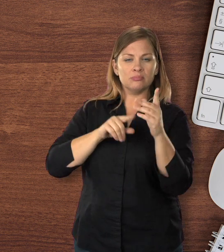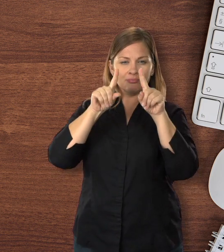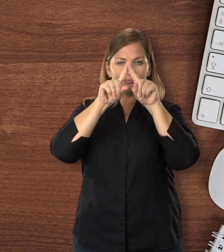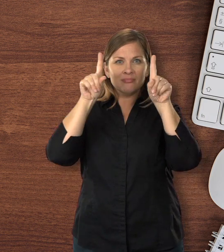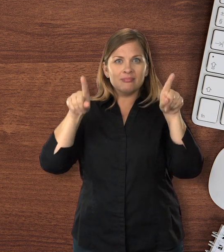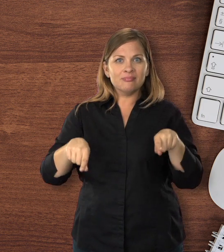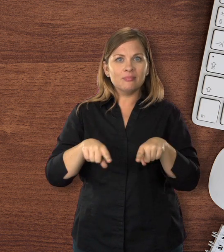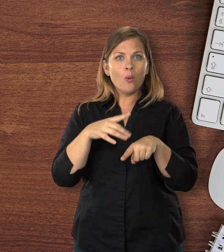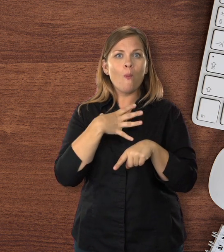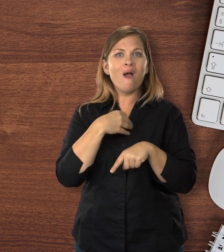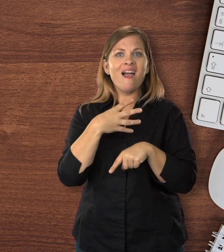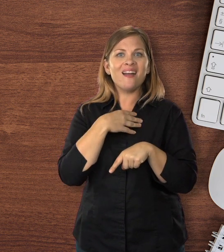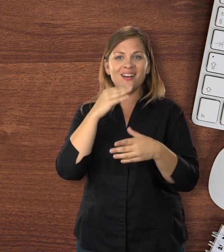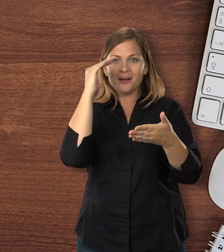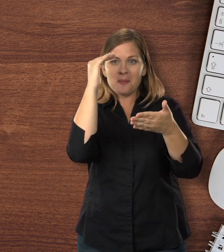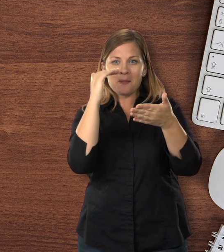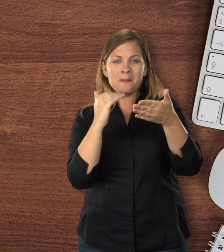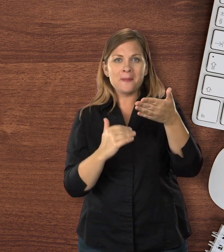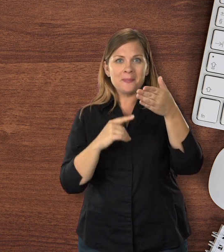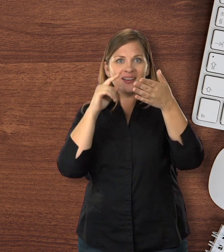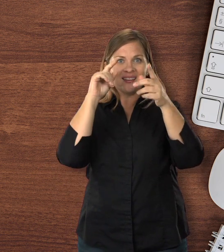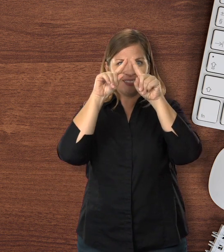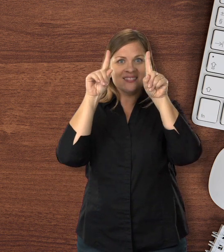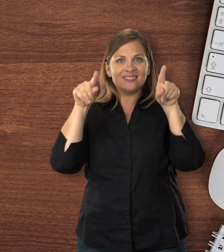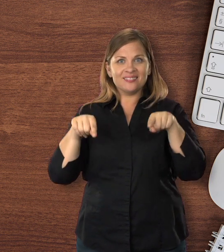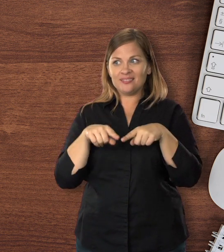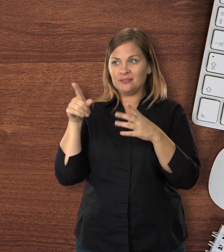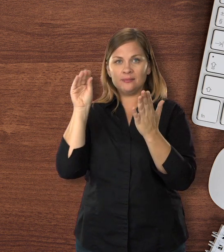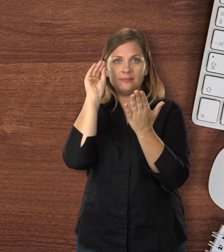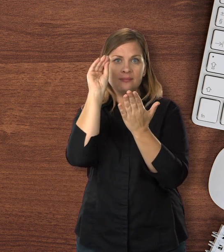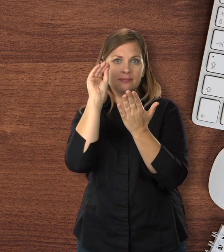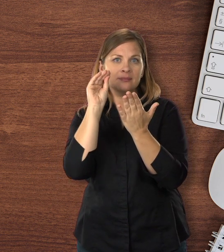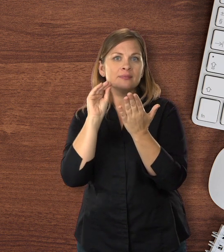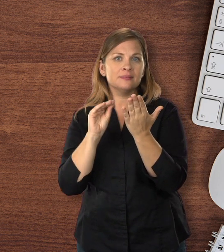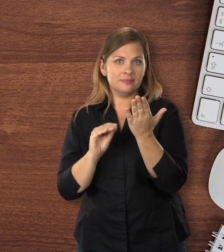Both of you will fill out the form on the outside of this envelope.